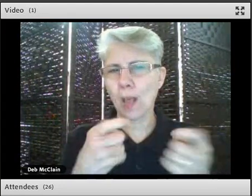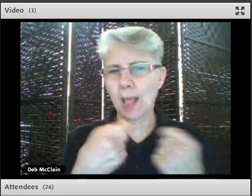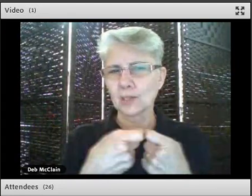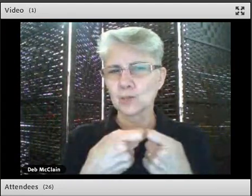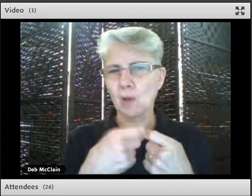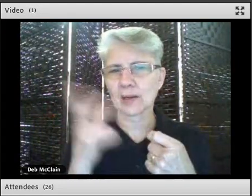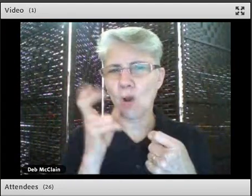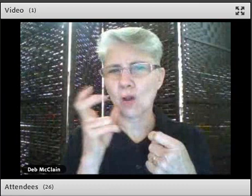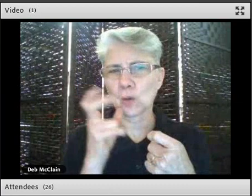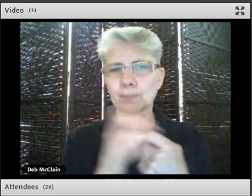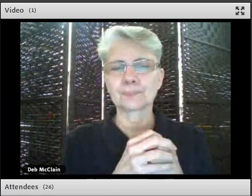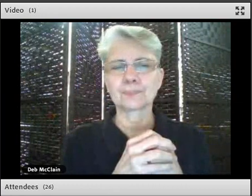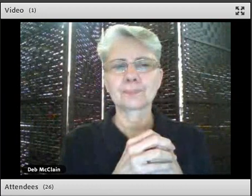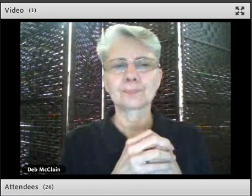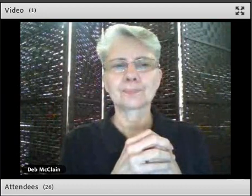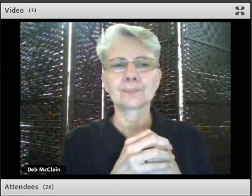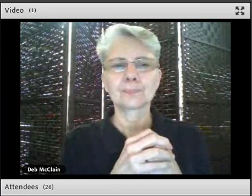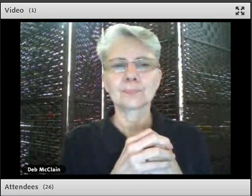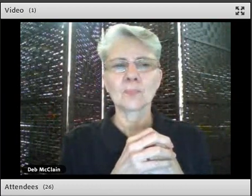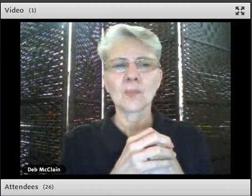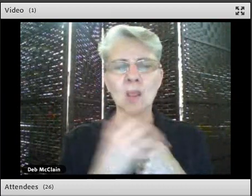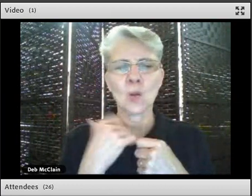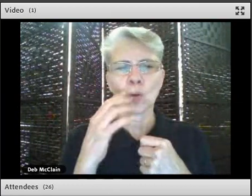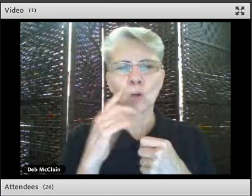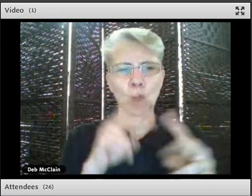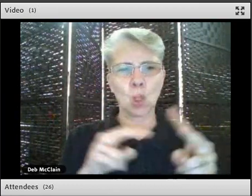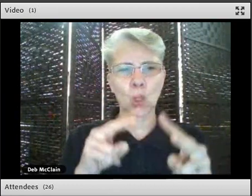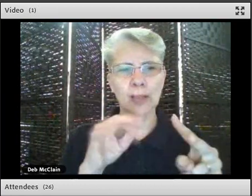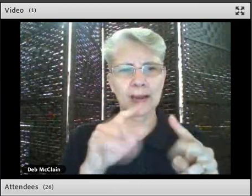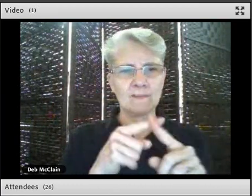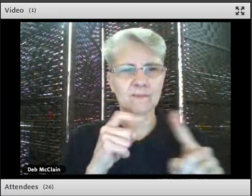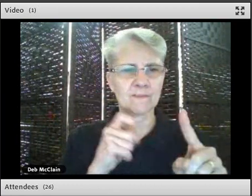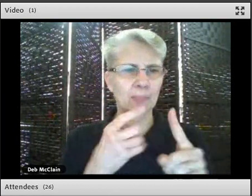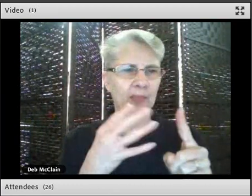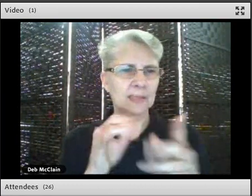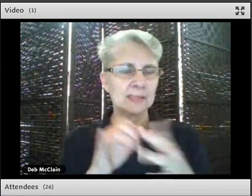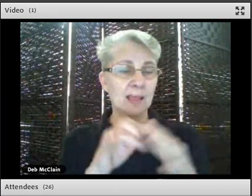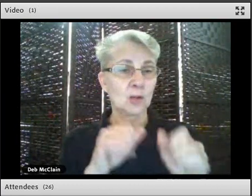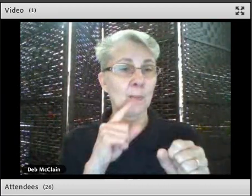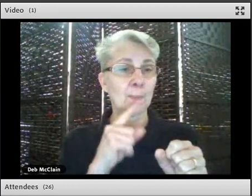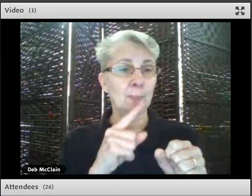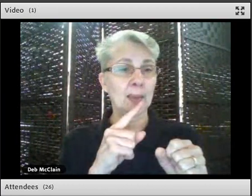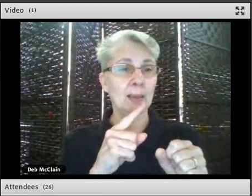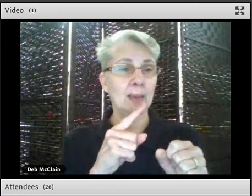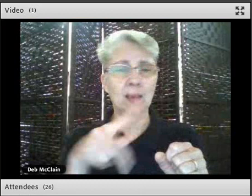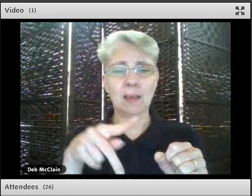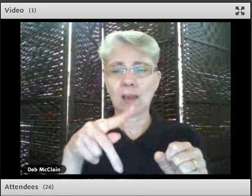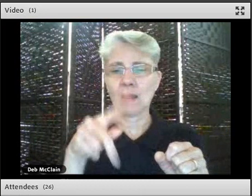downloadable audiobooks, or streaming audiobooks.